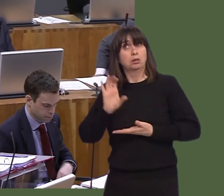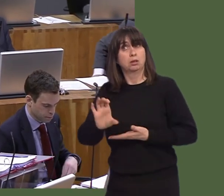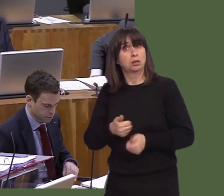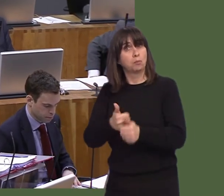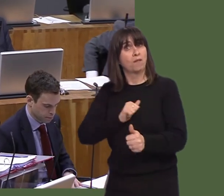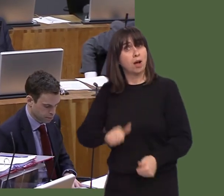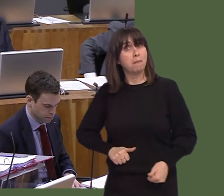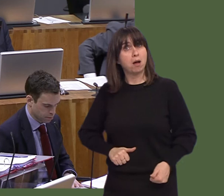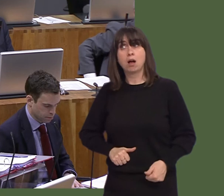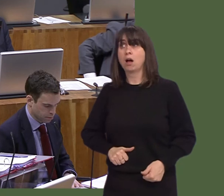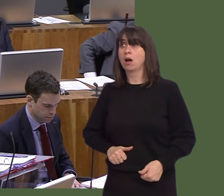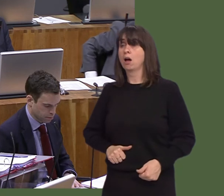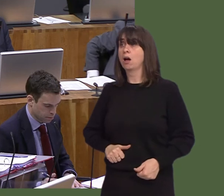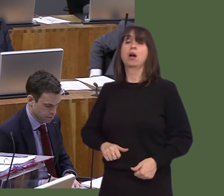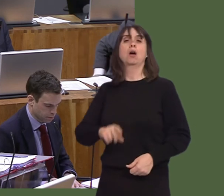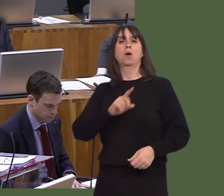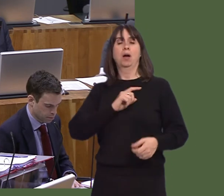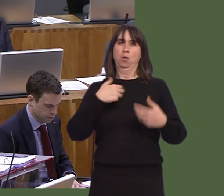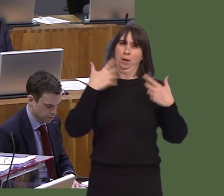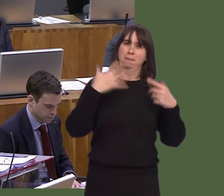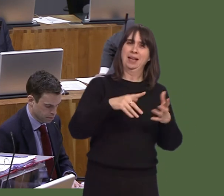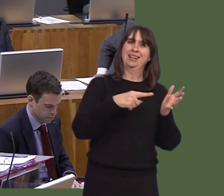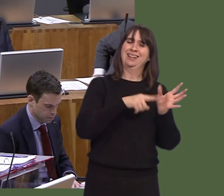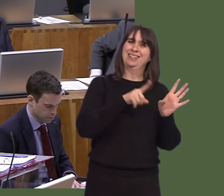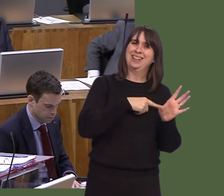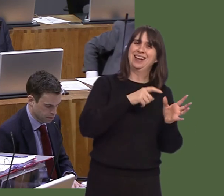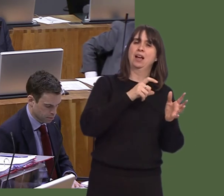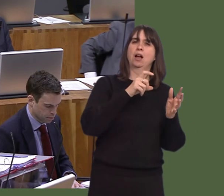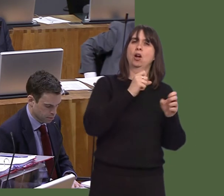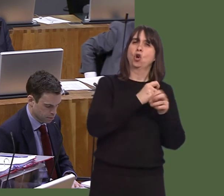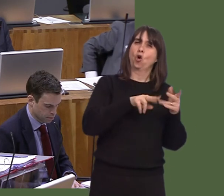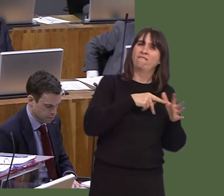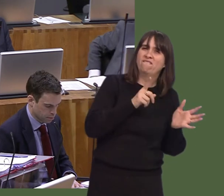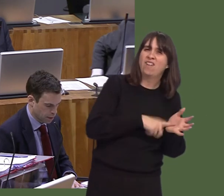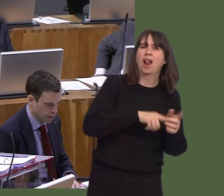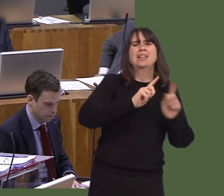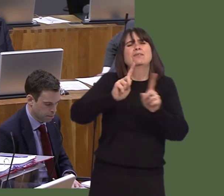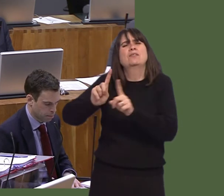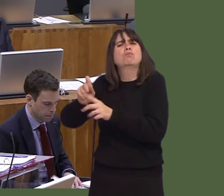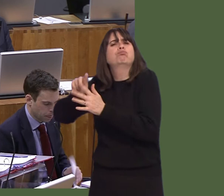Last Thursday, the Economy, Infrastructure and Skills Committee took evidence on Anglesey from the Anglesey enterprise zone board on the Holyhead port expansion plan, which includes provision for Brexit.